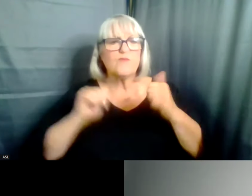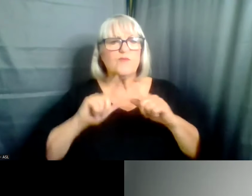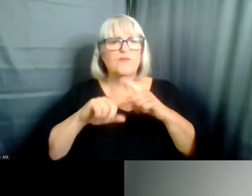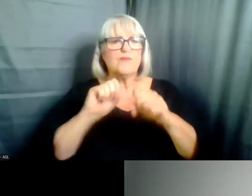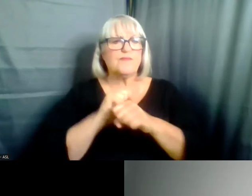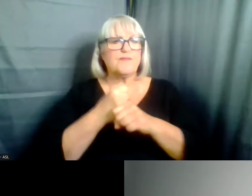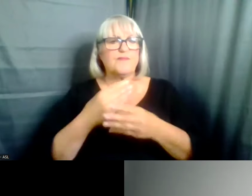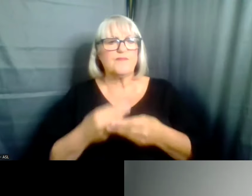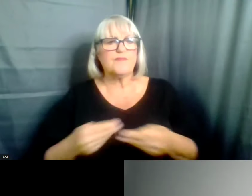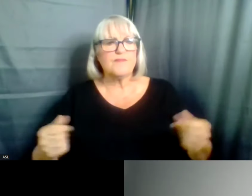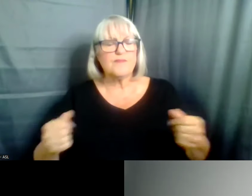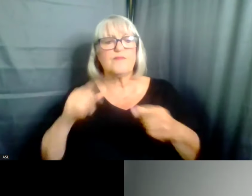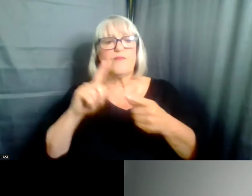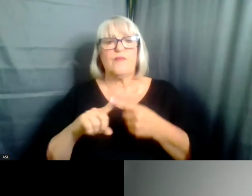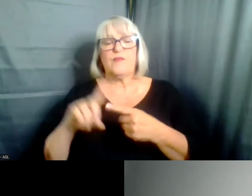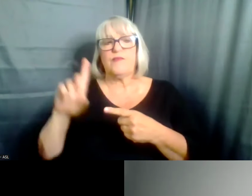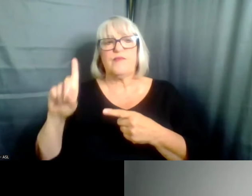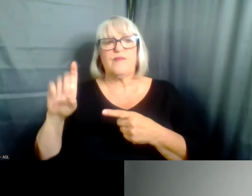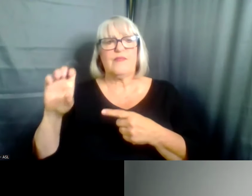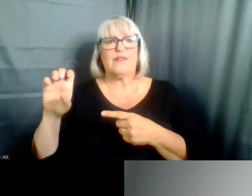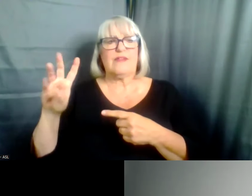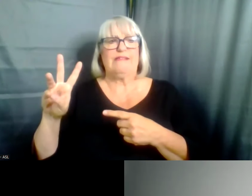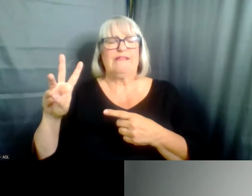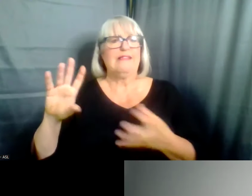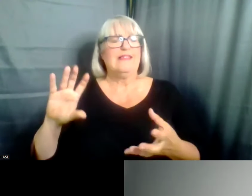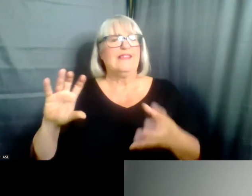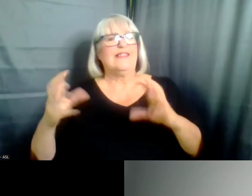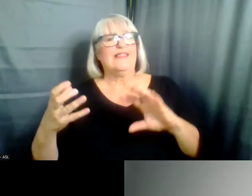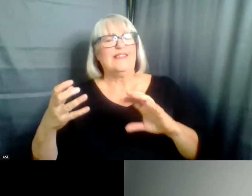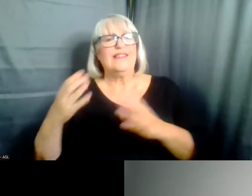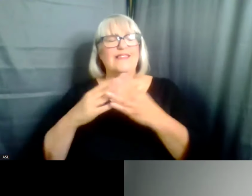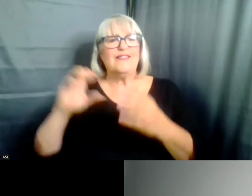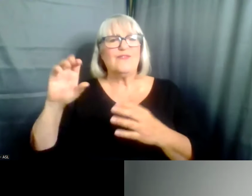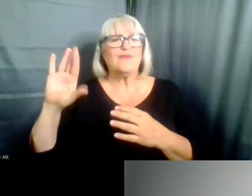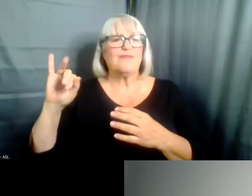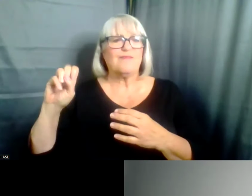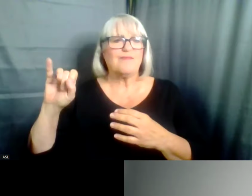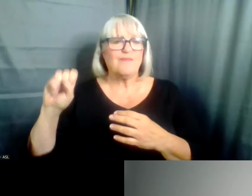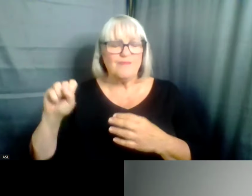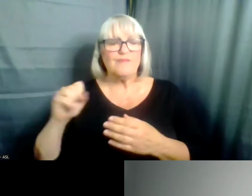direct care workforce crisis. Multiple iterations of that initiative up